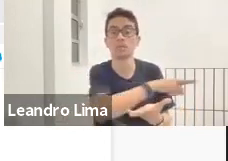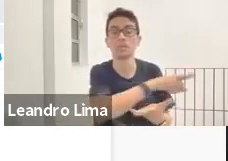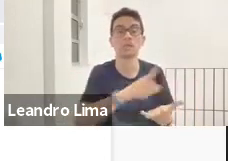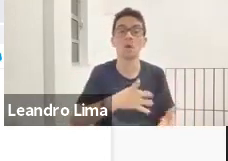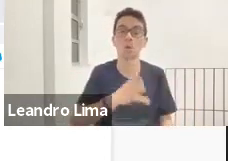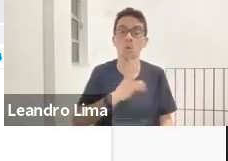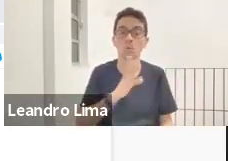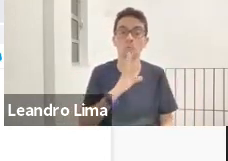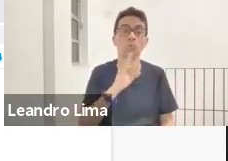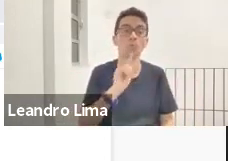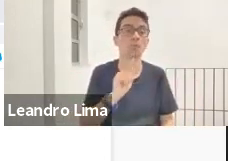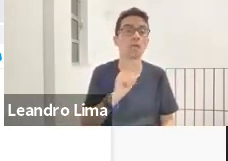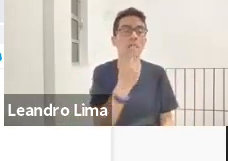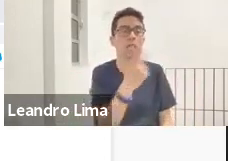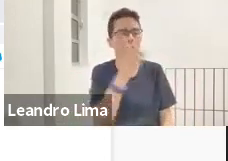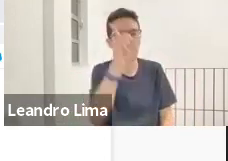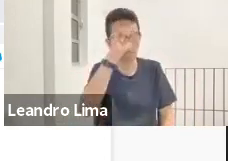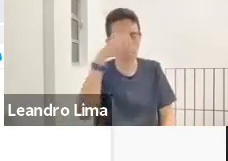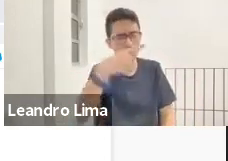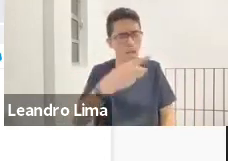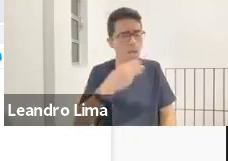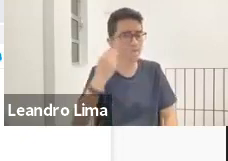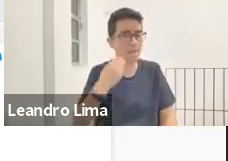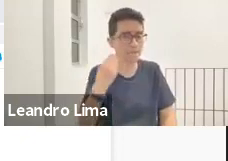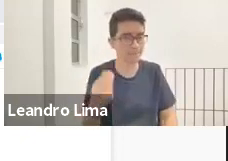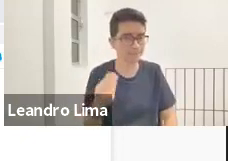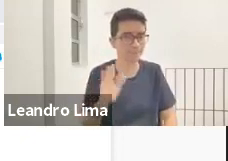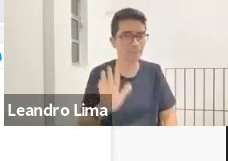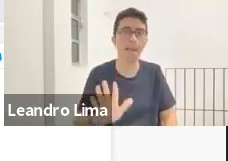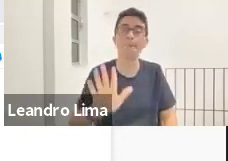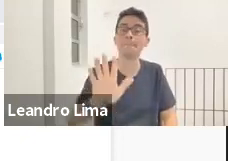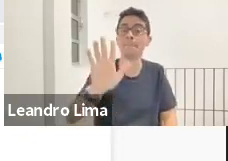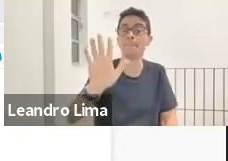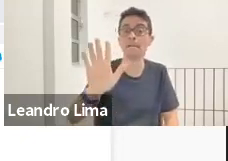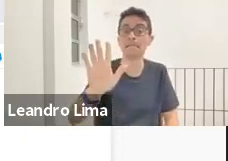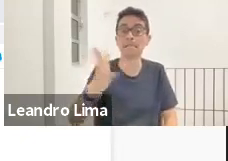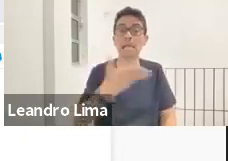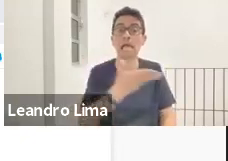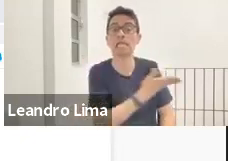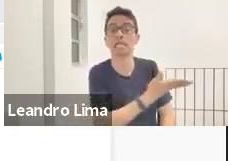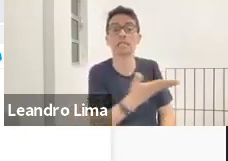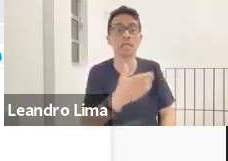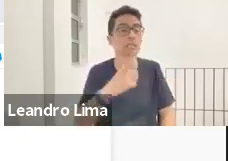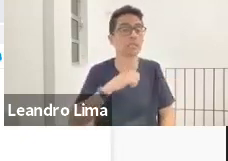experiences. Mm hmm Mm hmm. But they would have to put it in the But they would have to put it in the context of this broader question of what a teaching